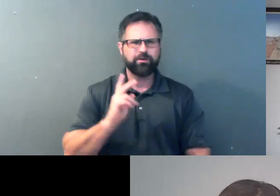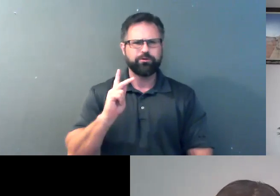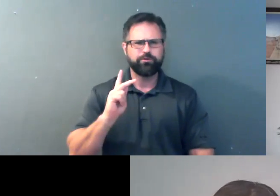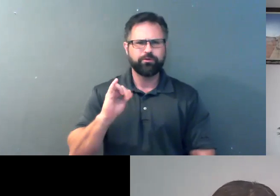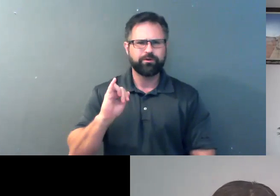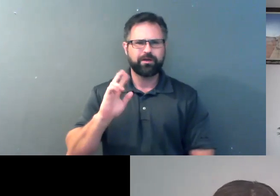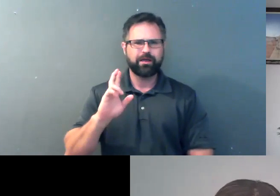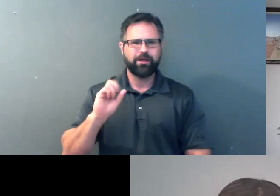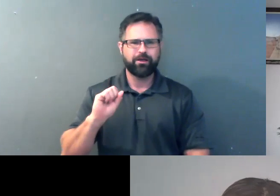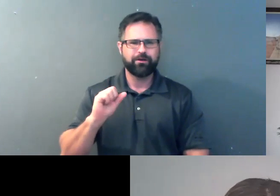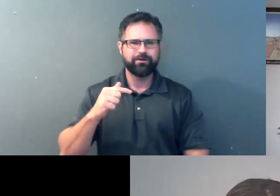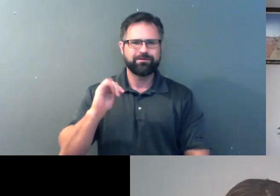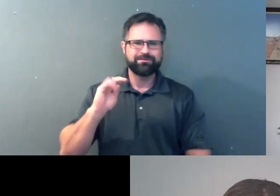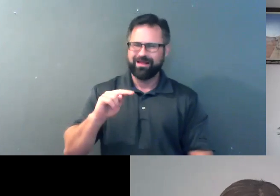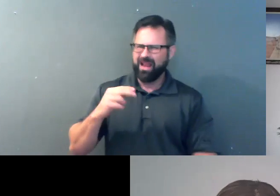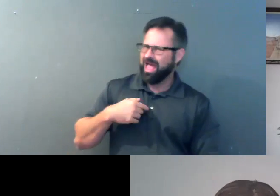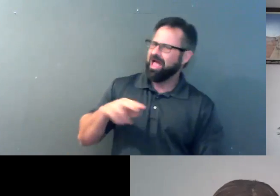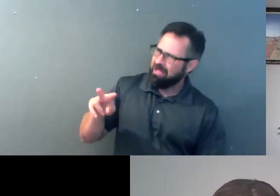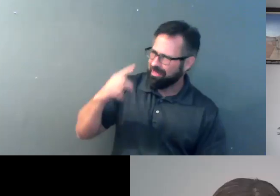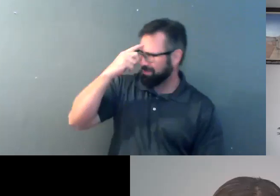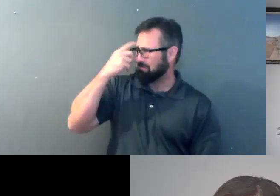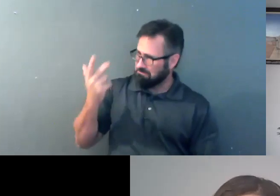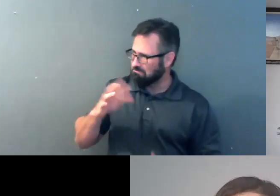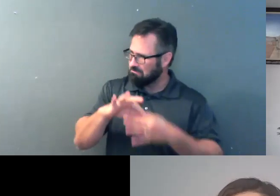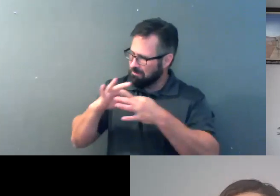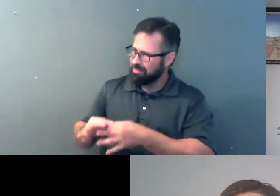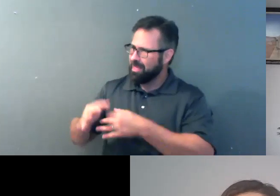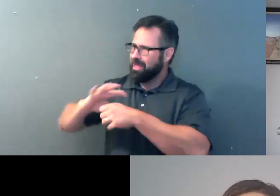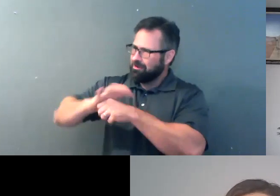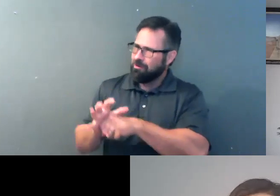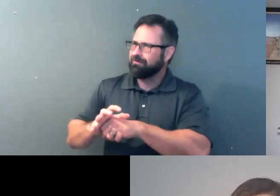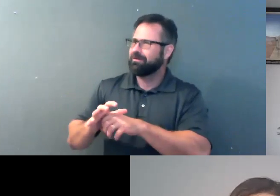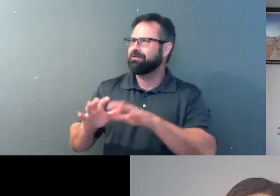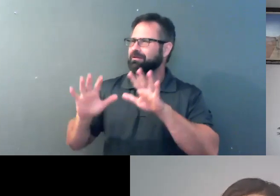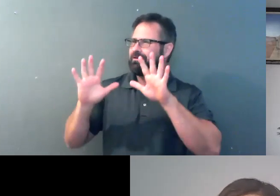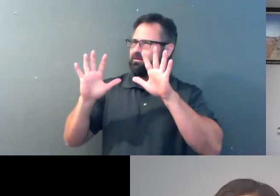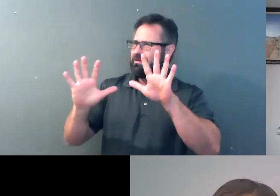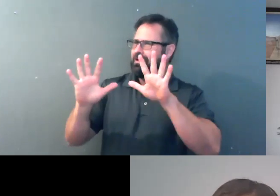group engagement with in covert 19. so we discussed a little bit about